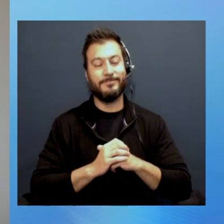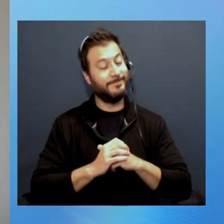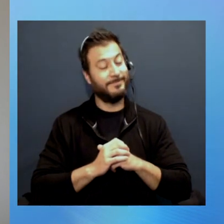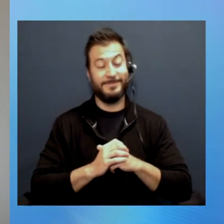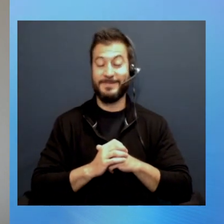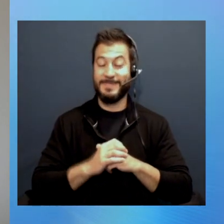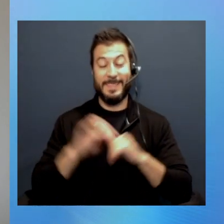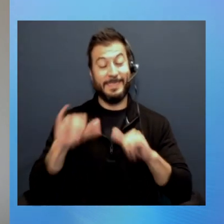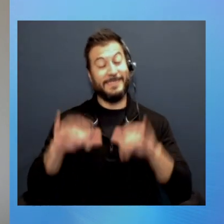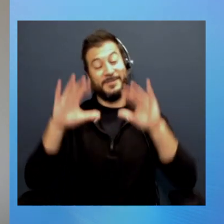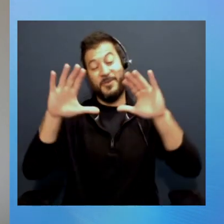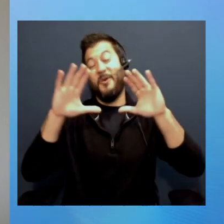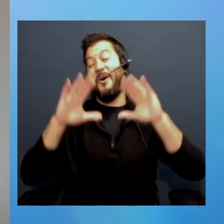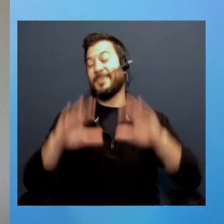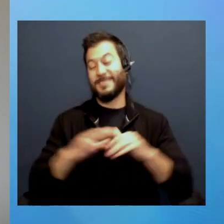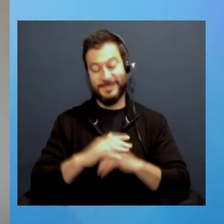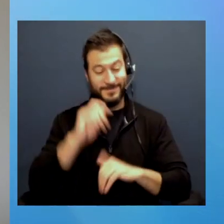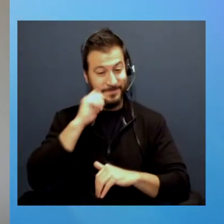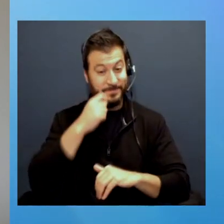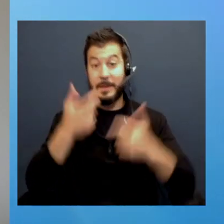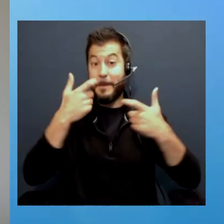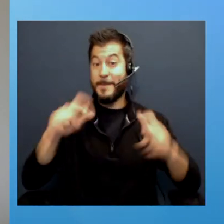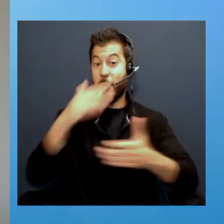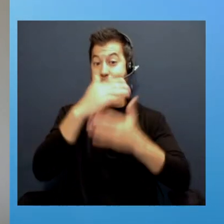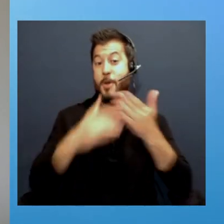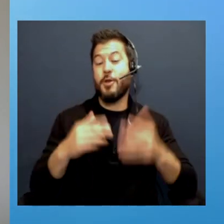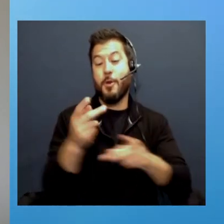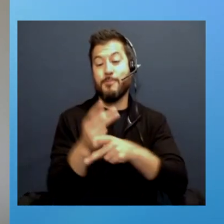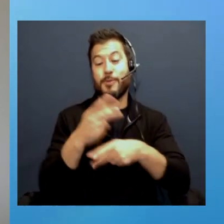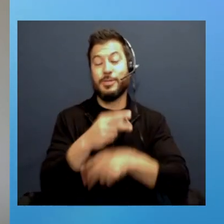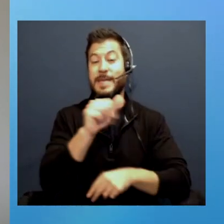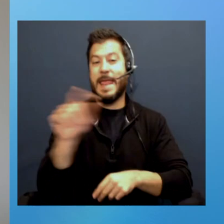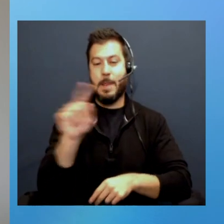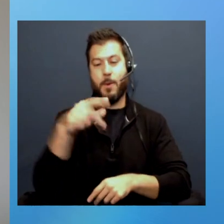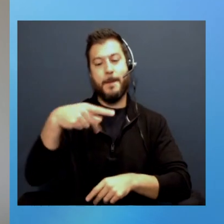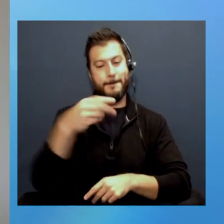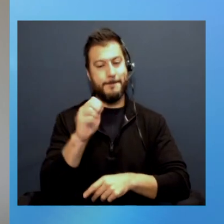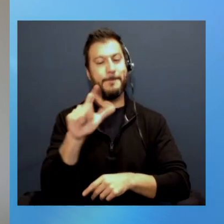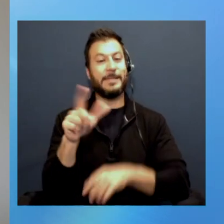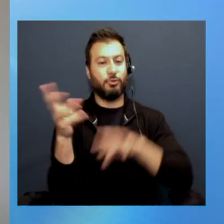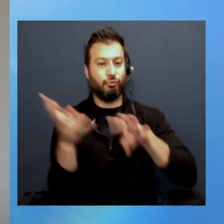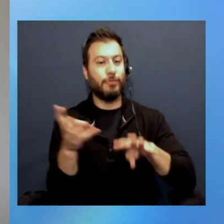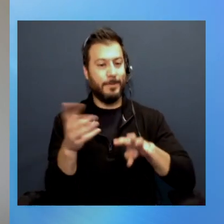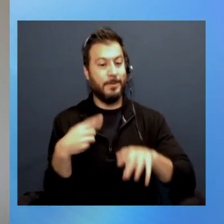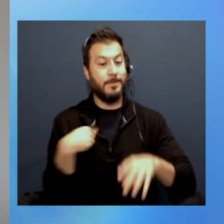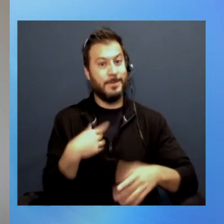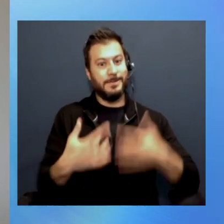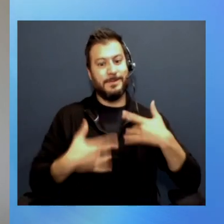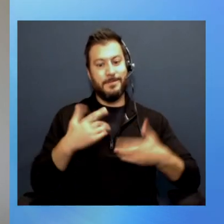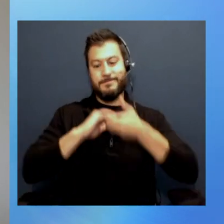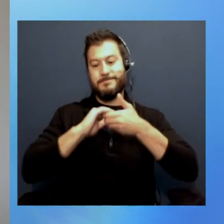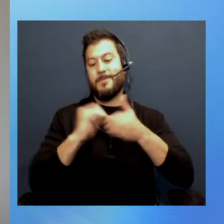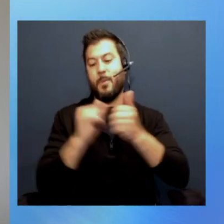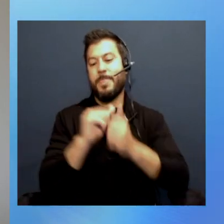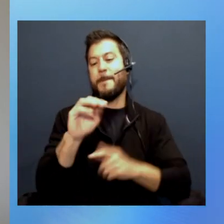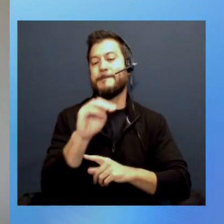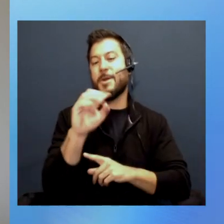That's awesome. Well, a major component of Project Anywhere was Pixel Streaming and we're excited to partner with Microsoft in